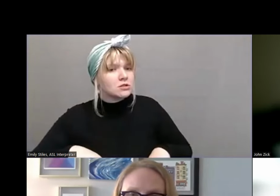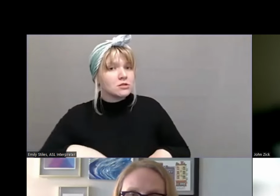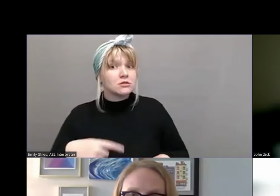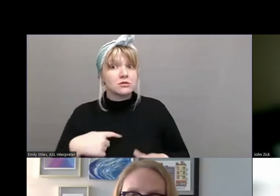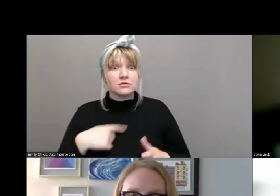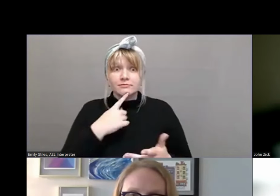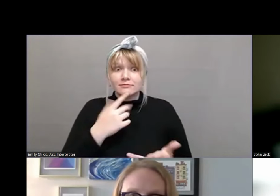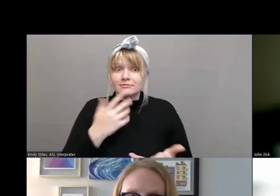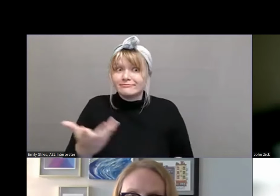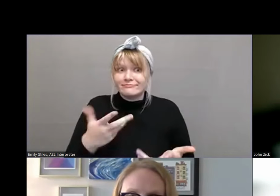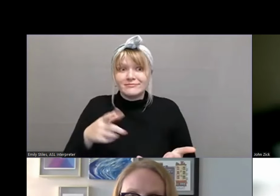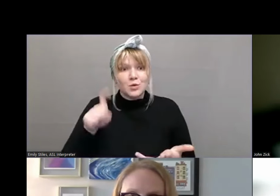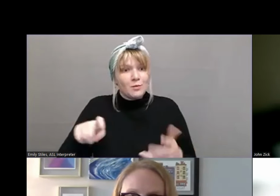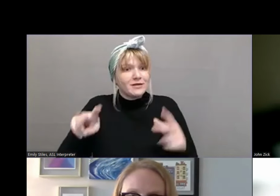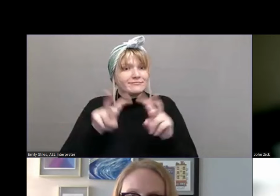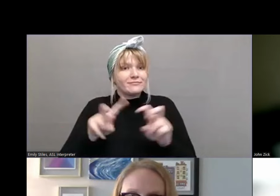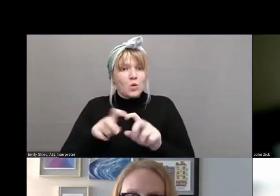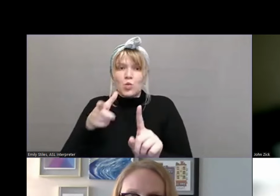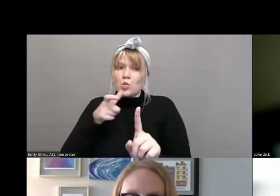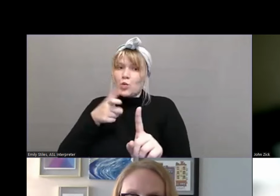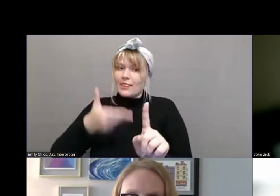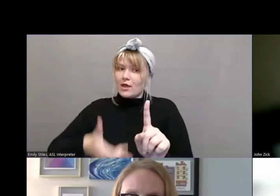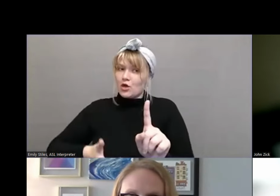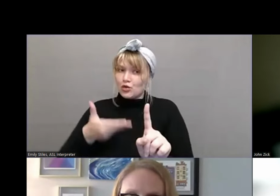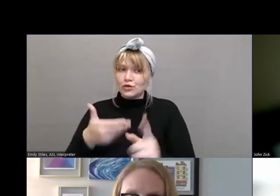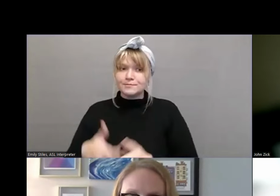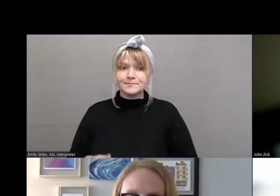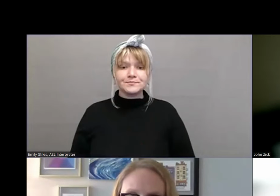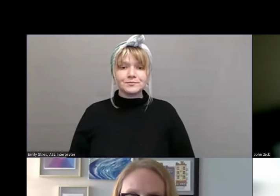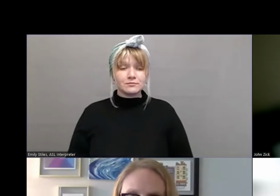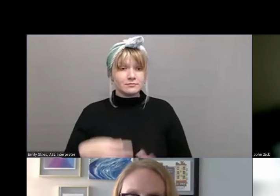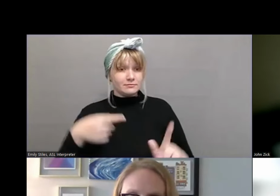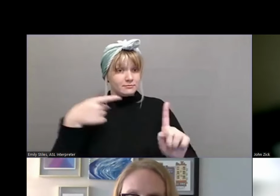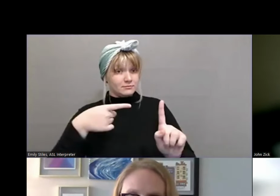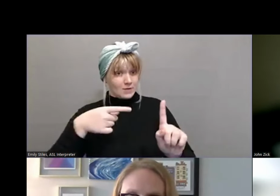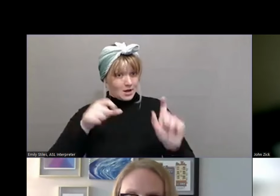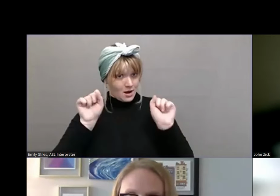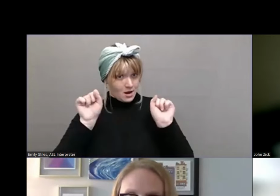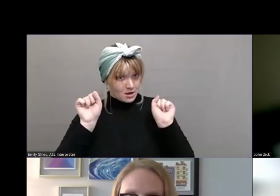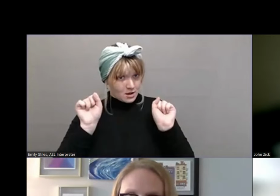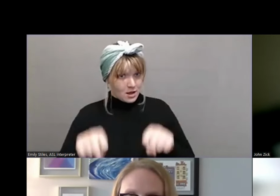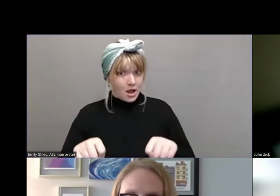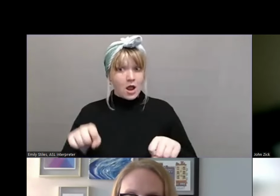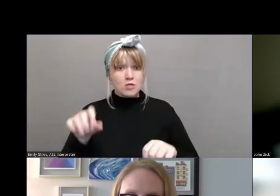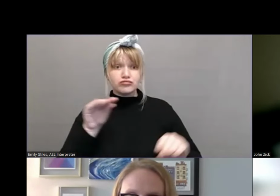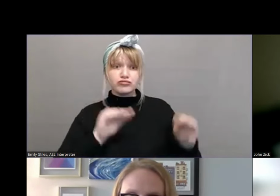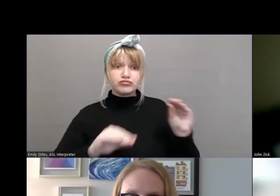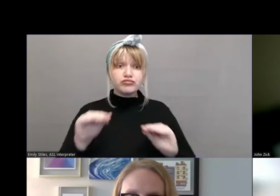different things, such as are they able ambulate for certain amount of distance?